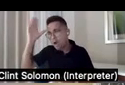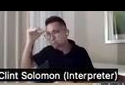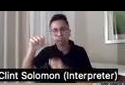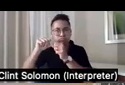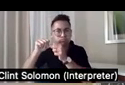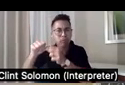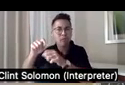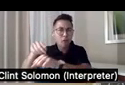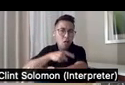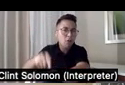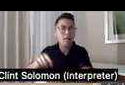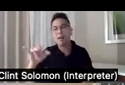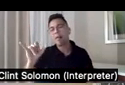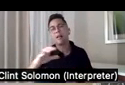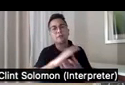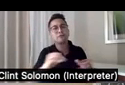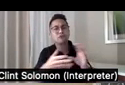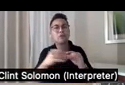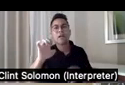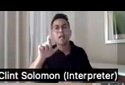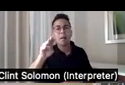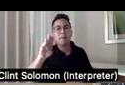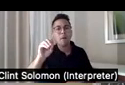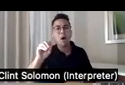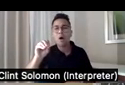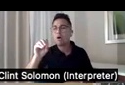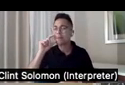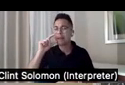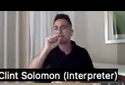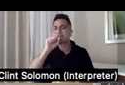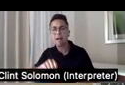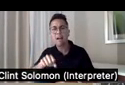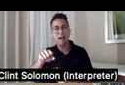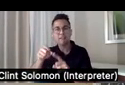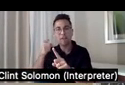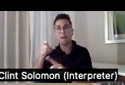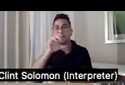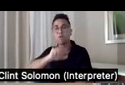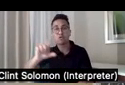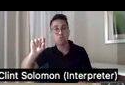of elmo being deeply loved by a 20 year old i'm not making a judgment about that but it's also